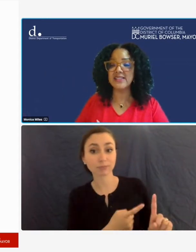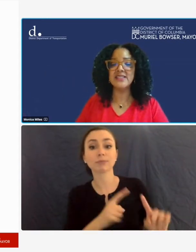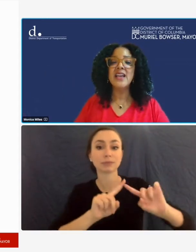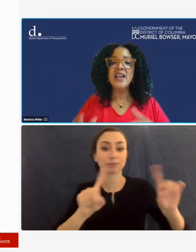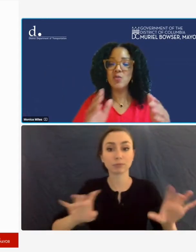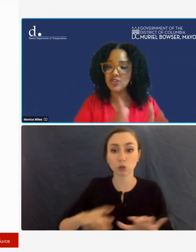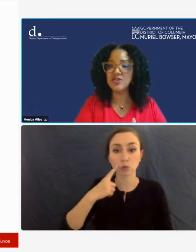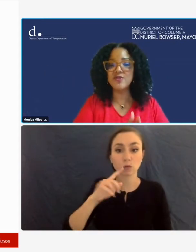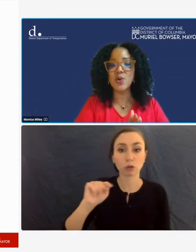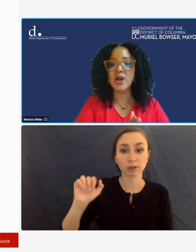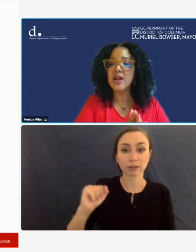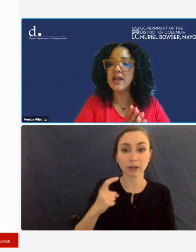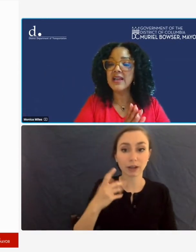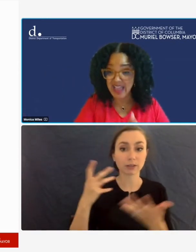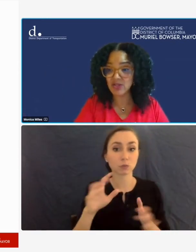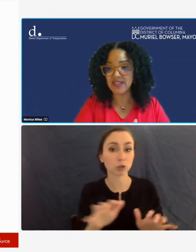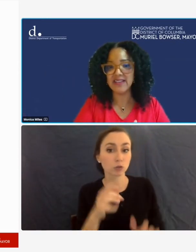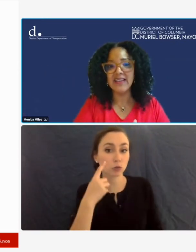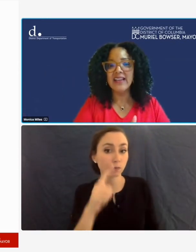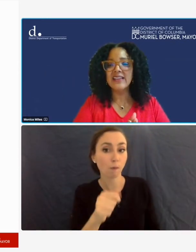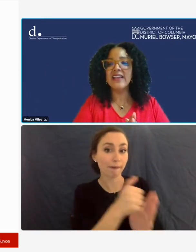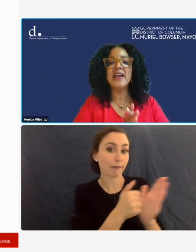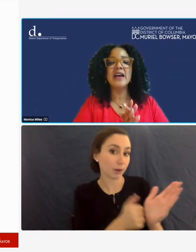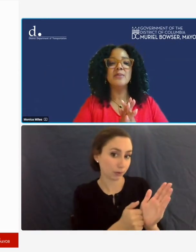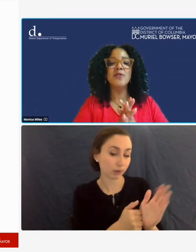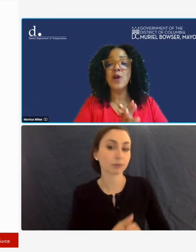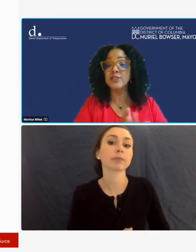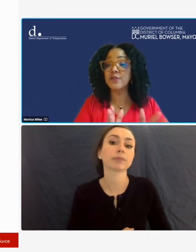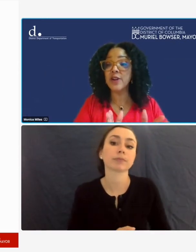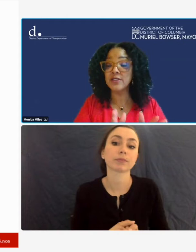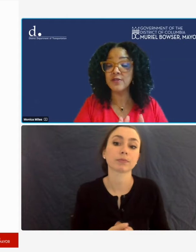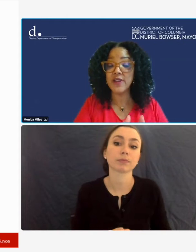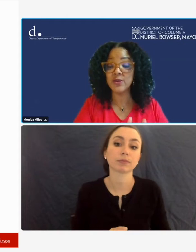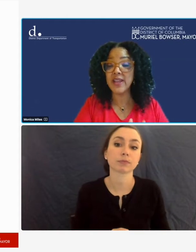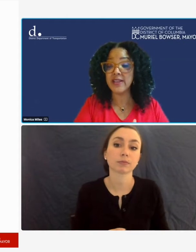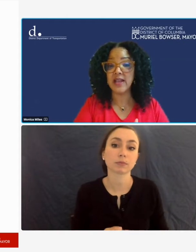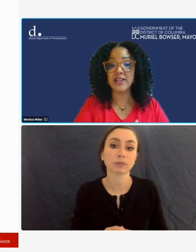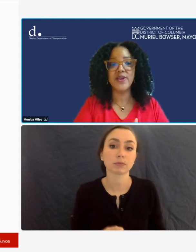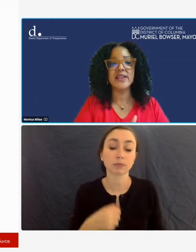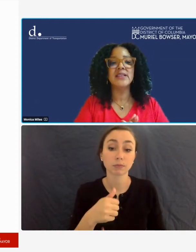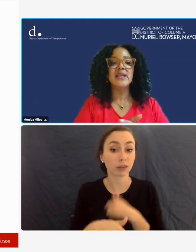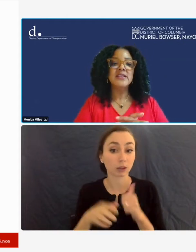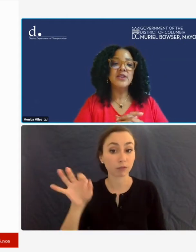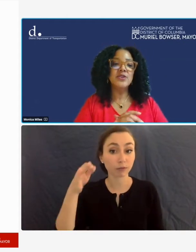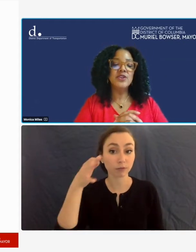and what you do for accounting okay um for under under federal aid contracts so you're going to